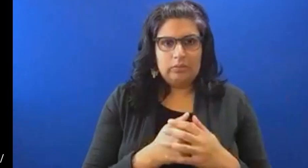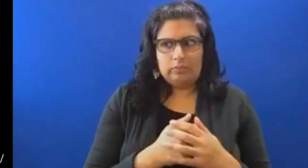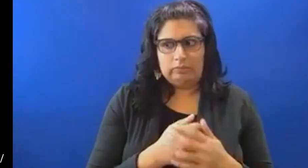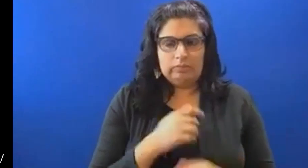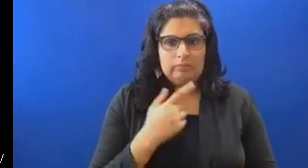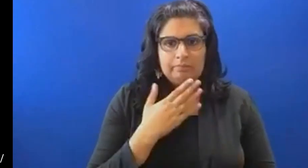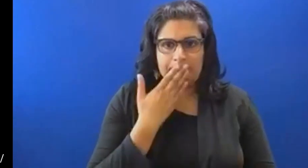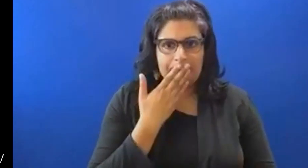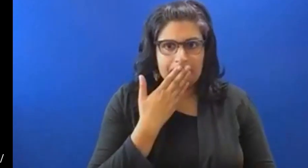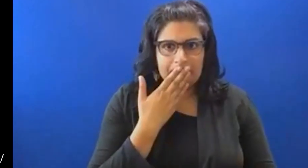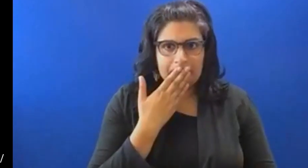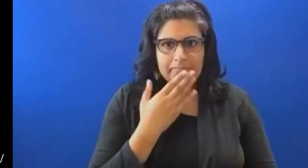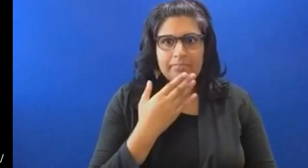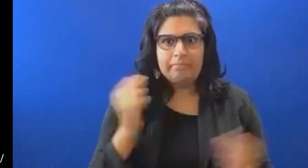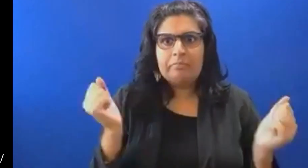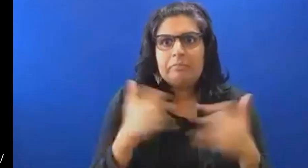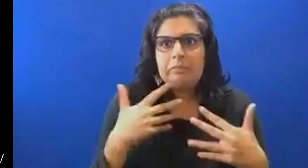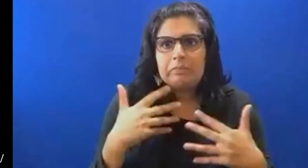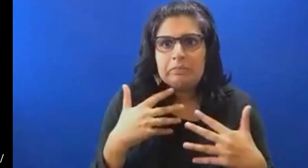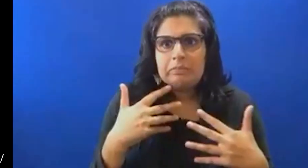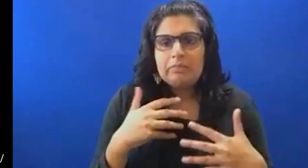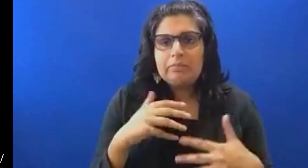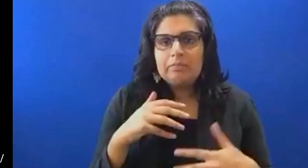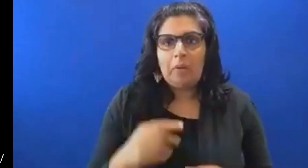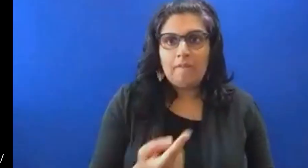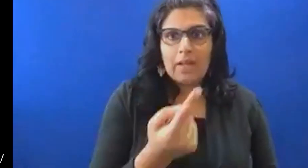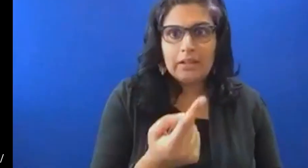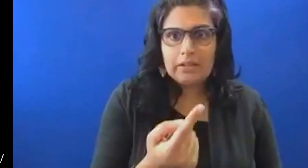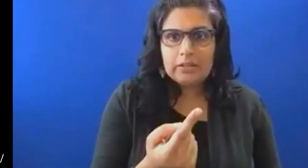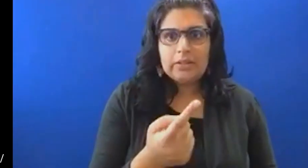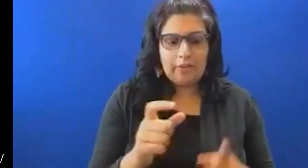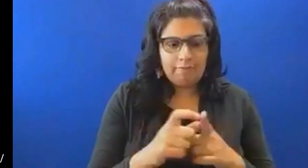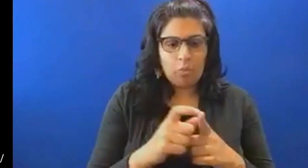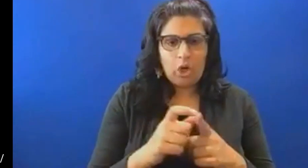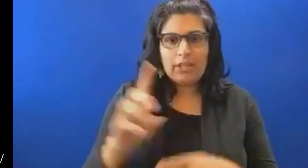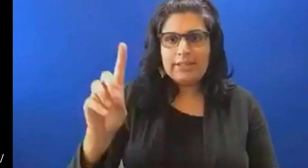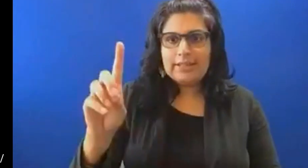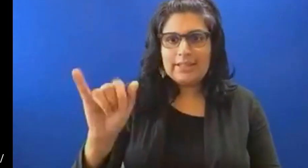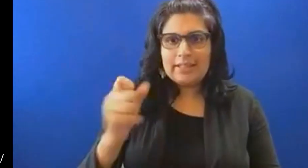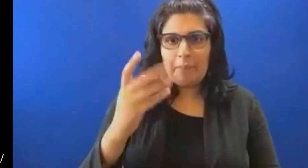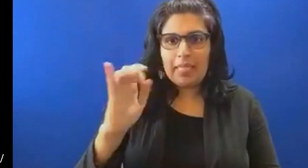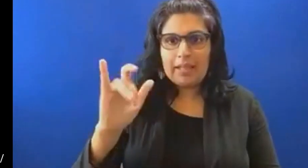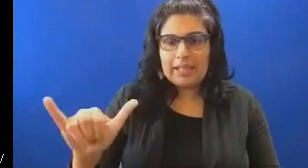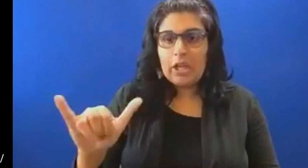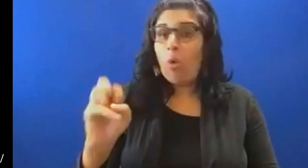They have a fear of saying disability, of calling somebody disabled, of using those